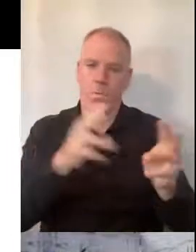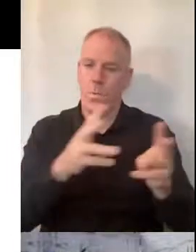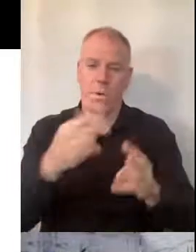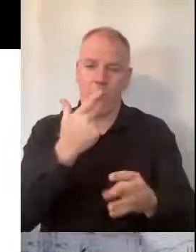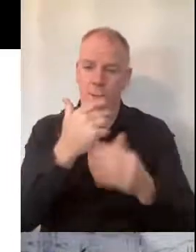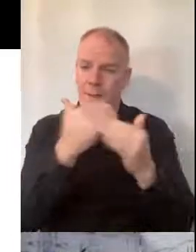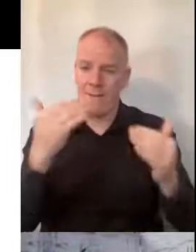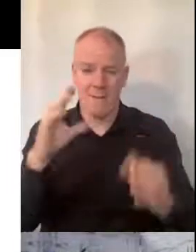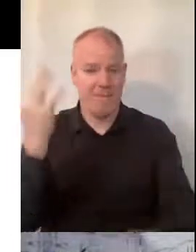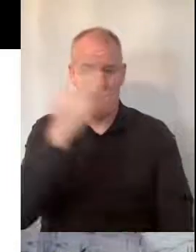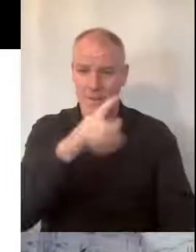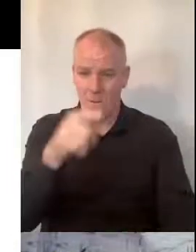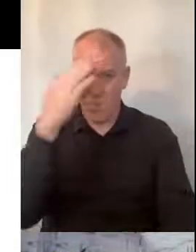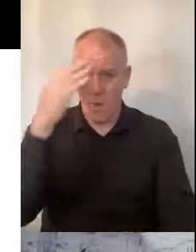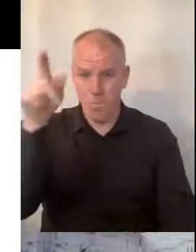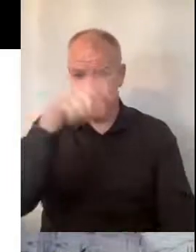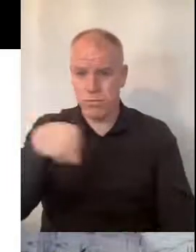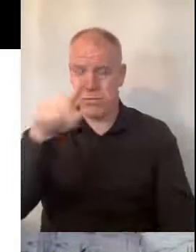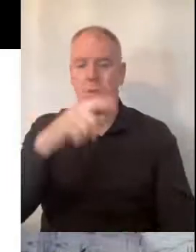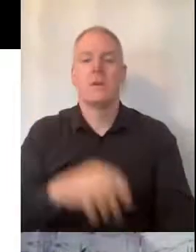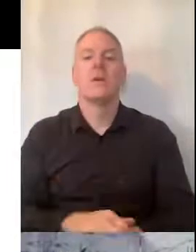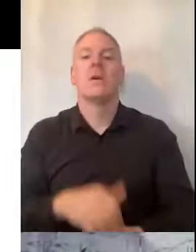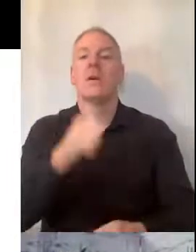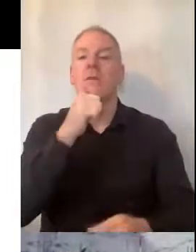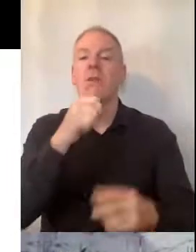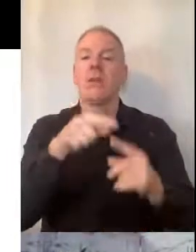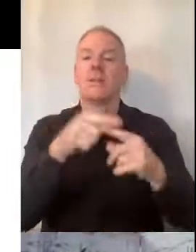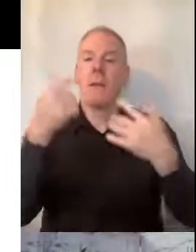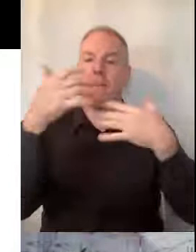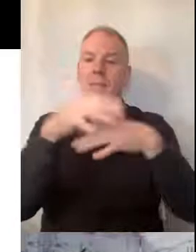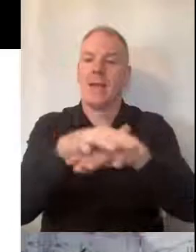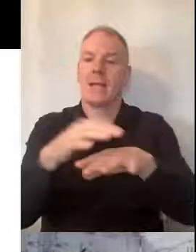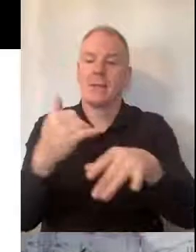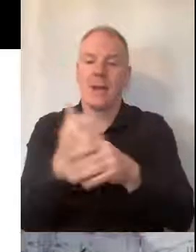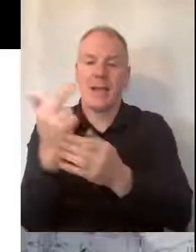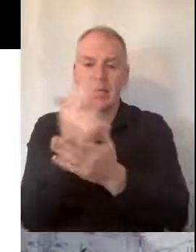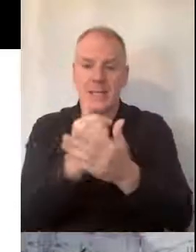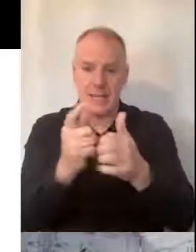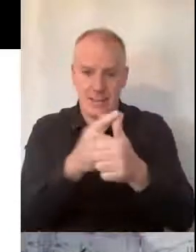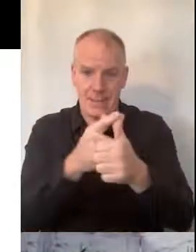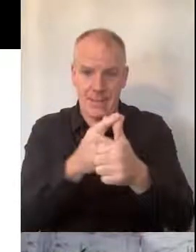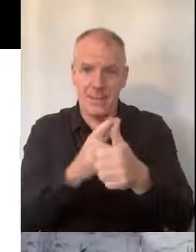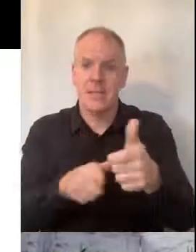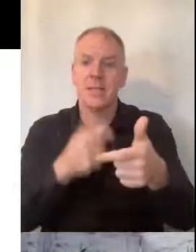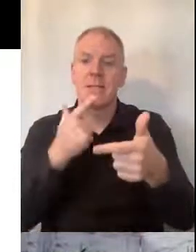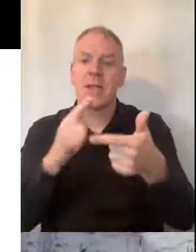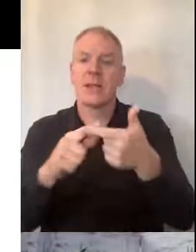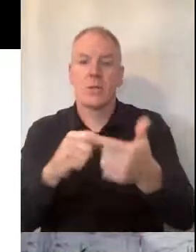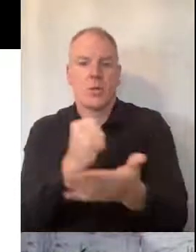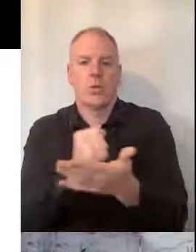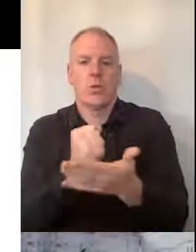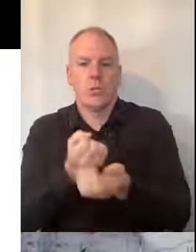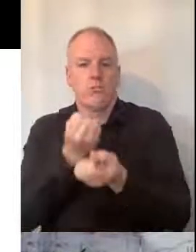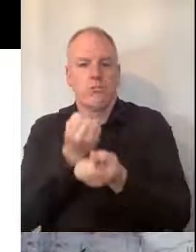So the first one there is blended by design, the second teacher learning principle is student voice student choice,